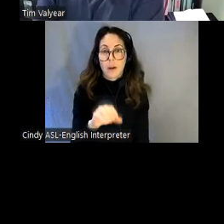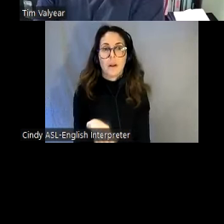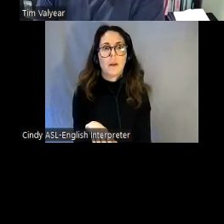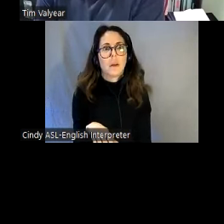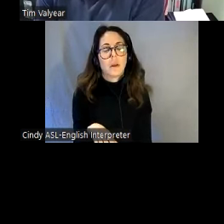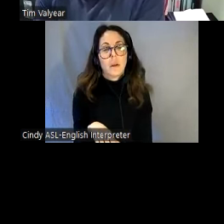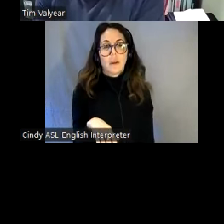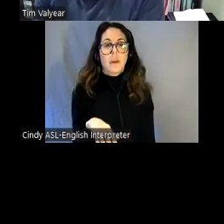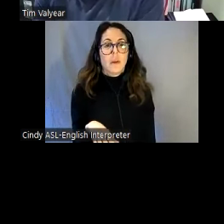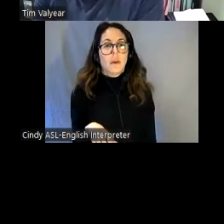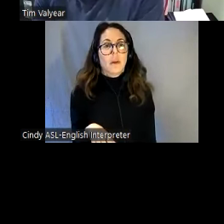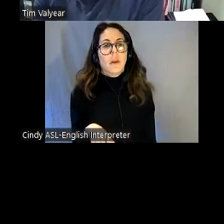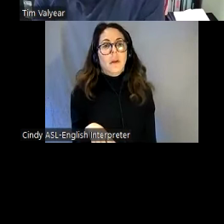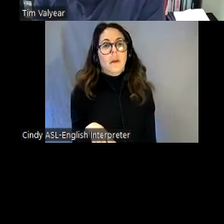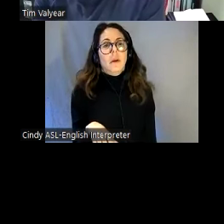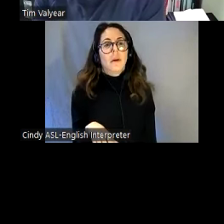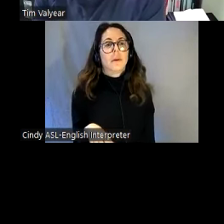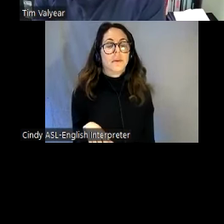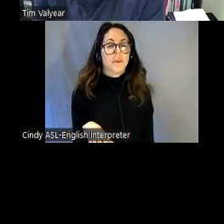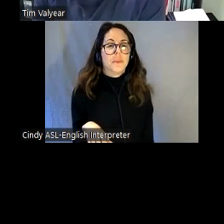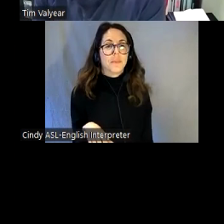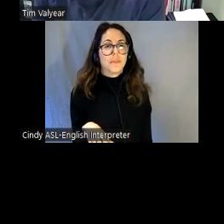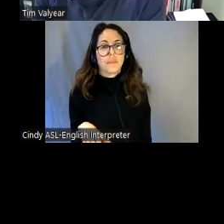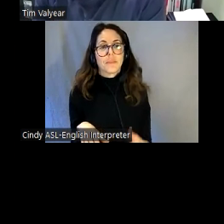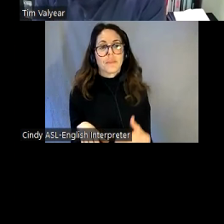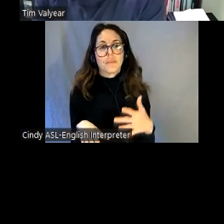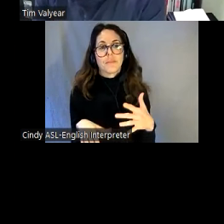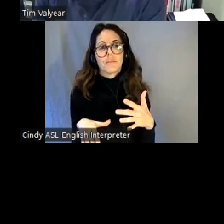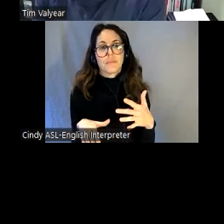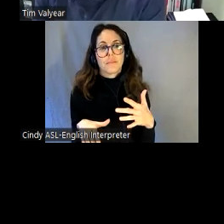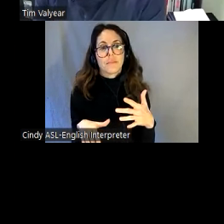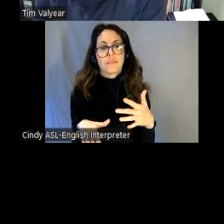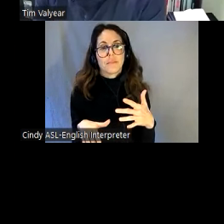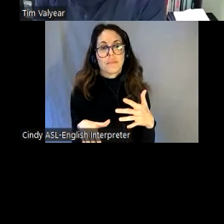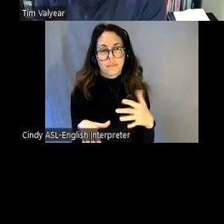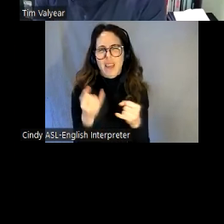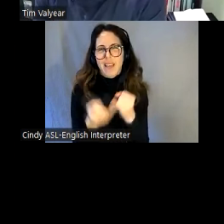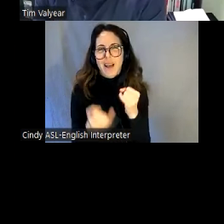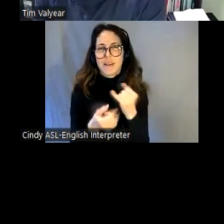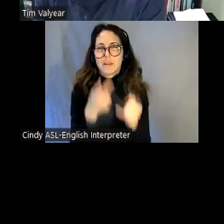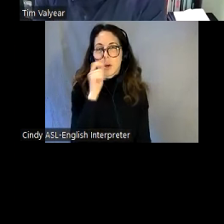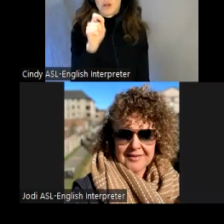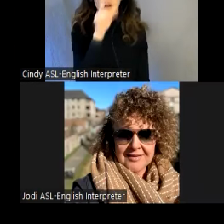between the doses is recommended. Those over 50